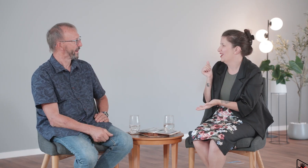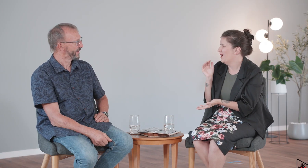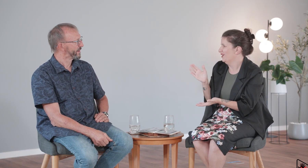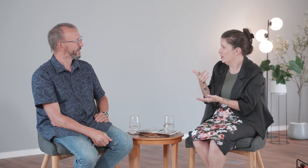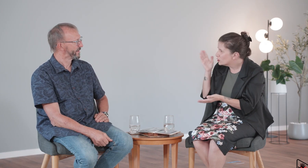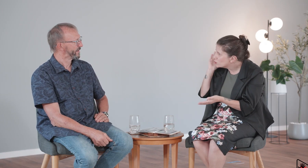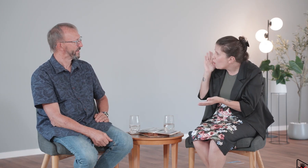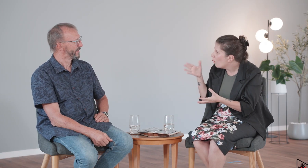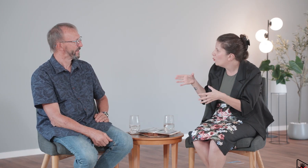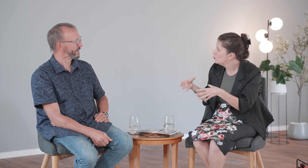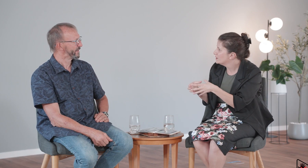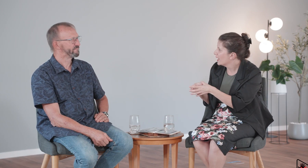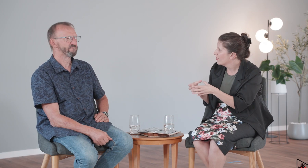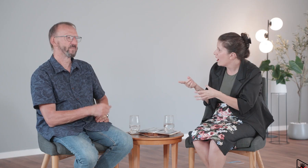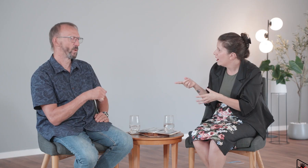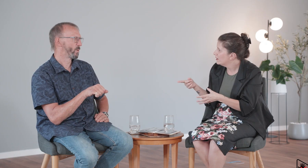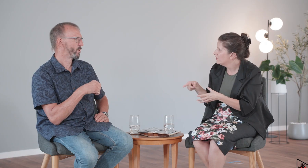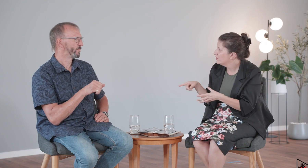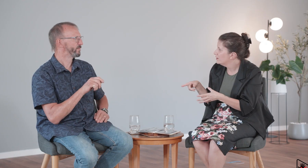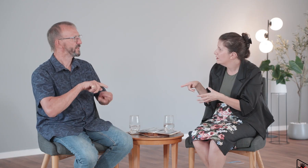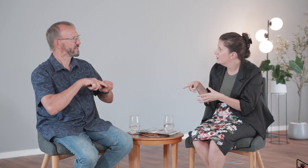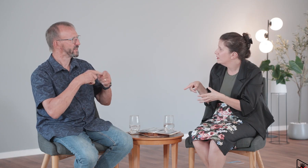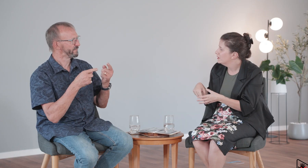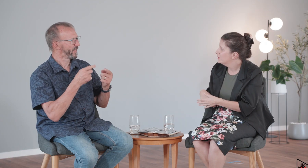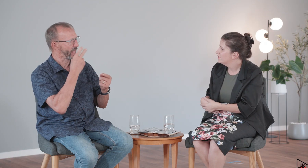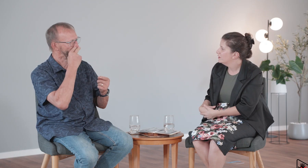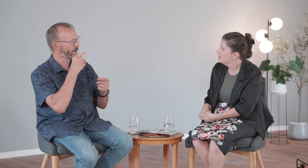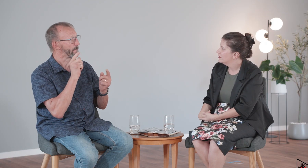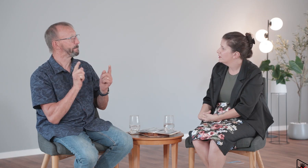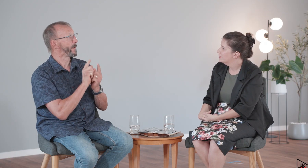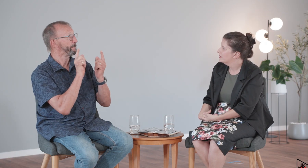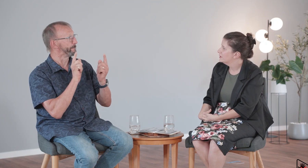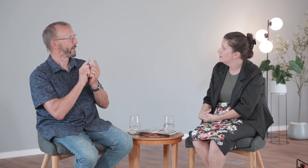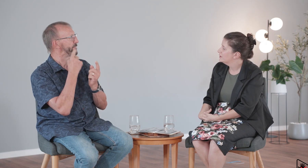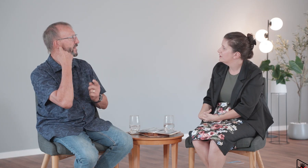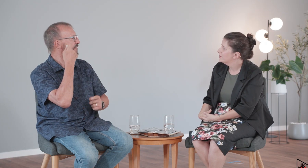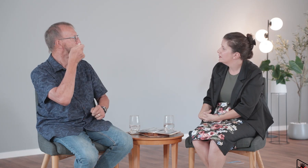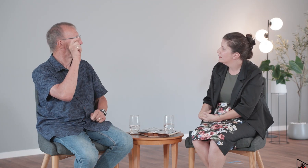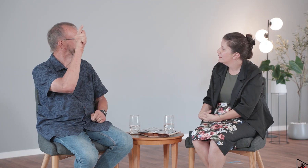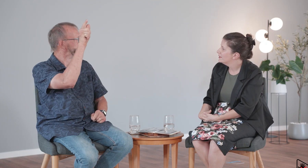I knew them all. Did you go to school together? No, we were all different ages. We'd meet up at